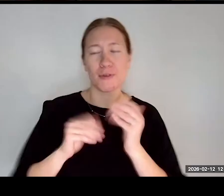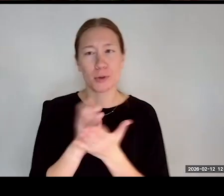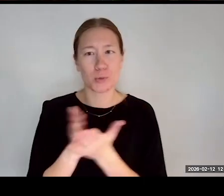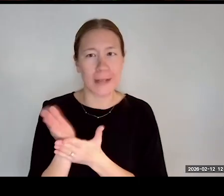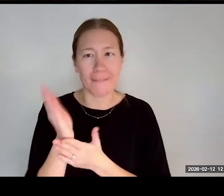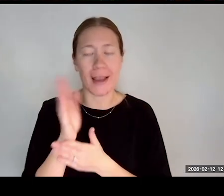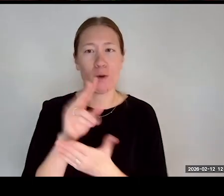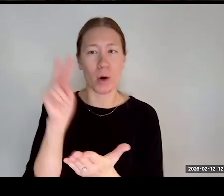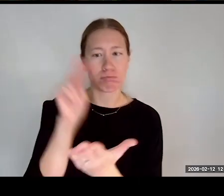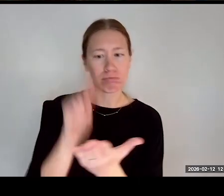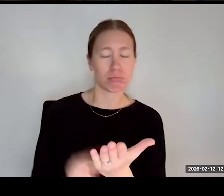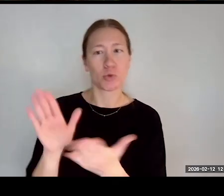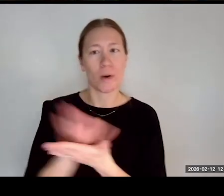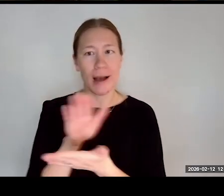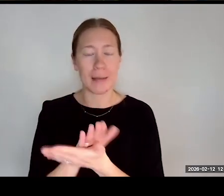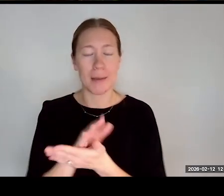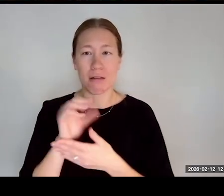if it's not super jam packed with content.